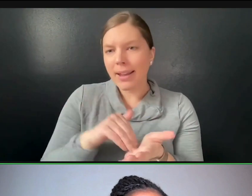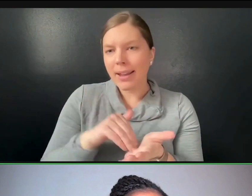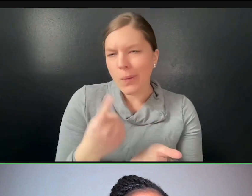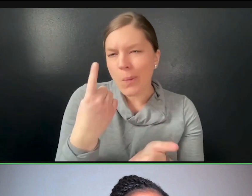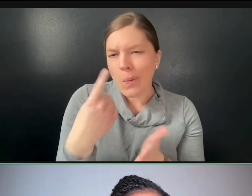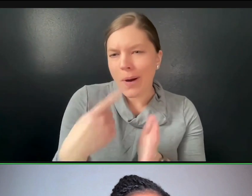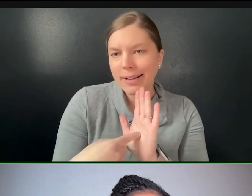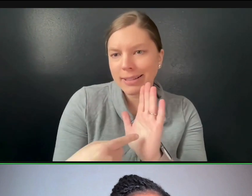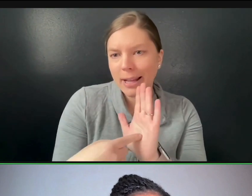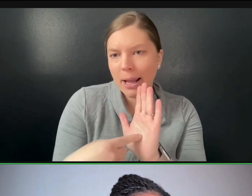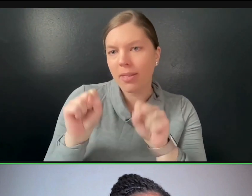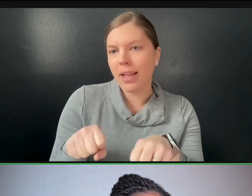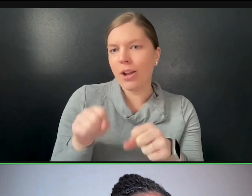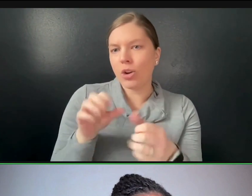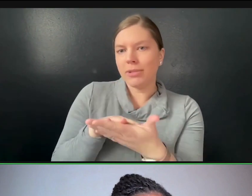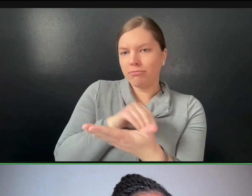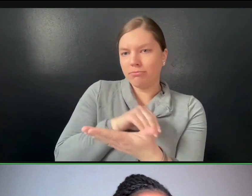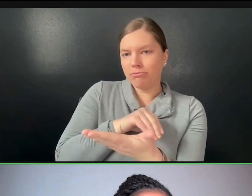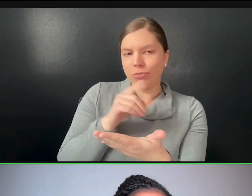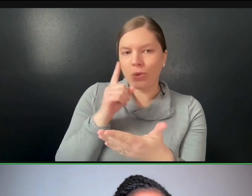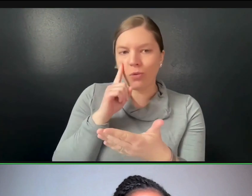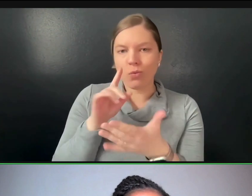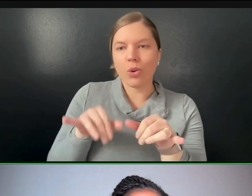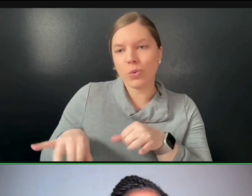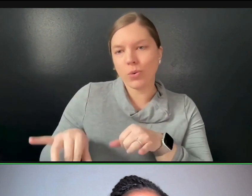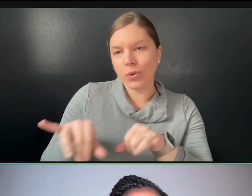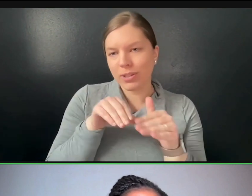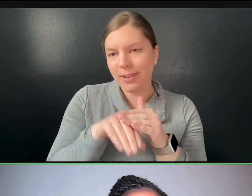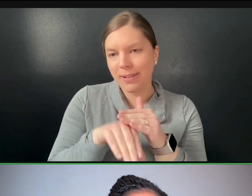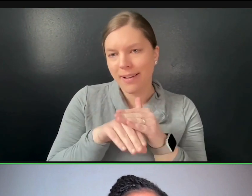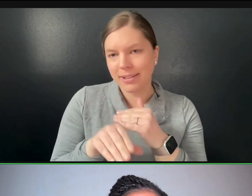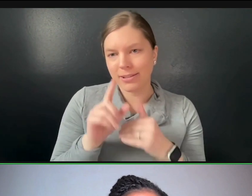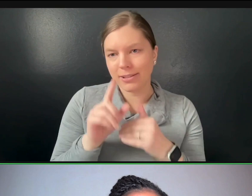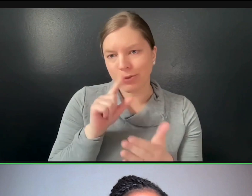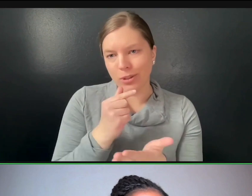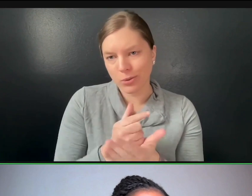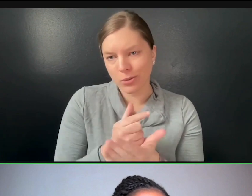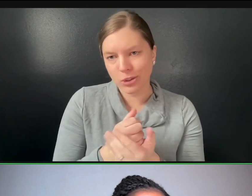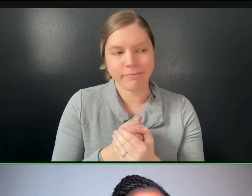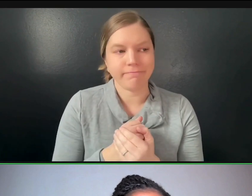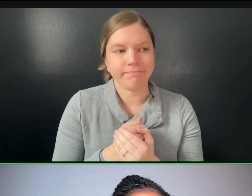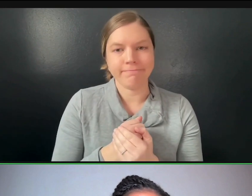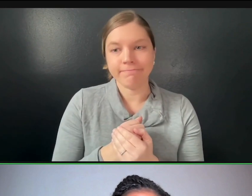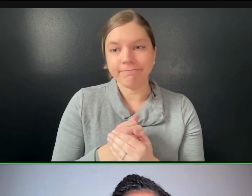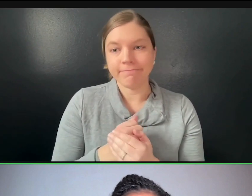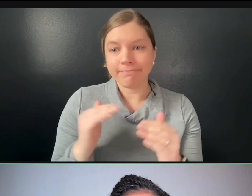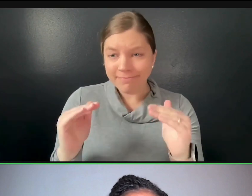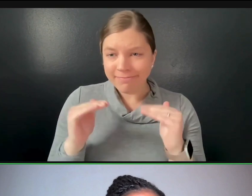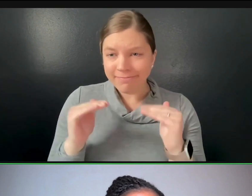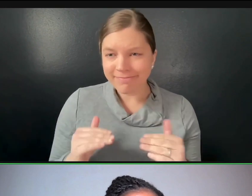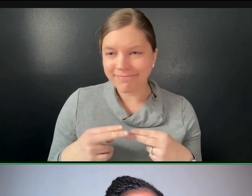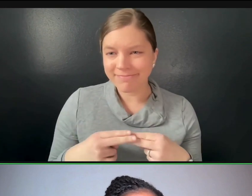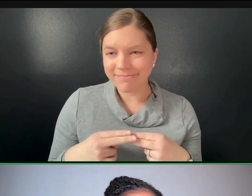This way, the visual access is there and available. So that's just one example of what universal design for accessibility